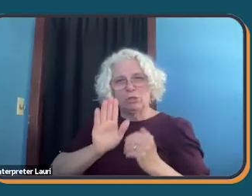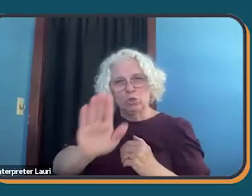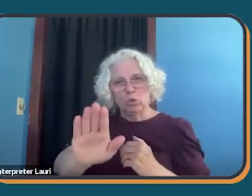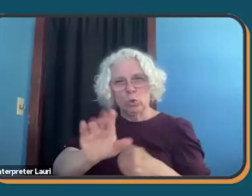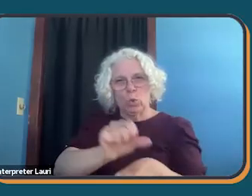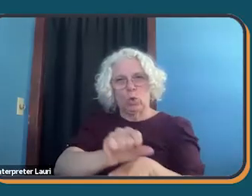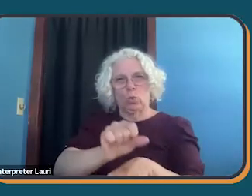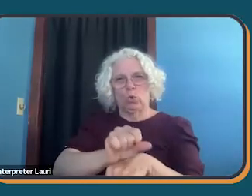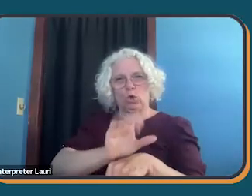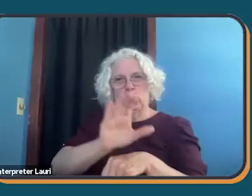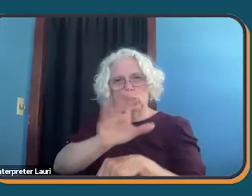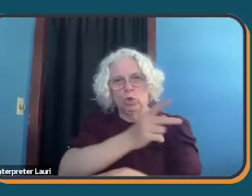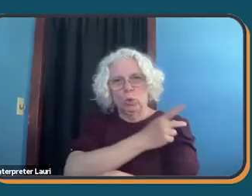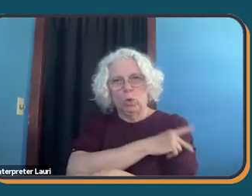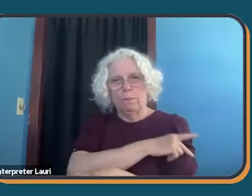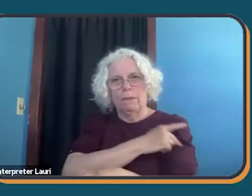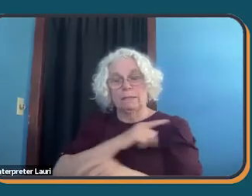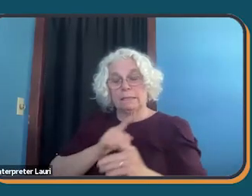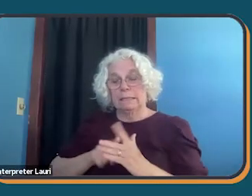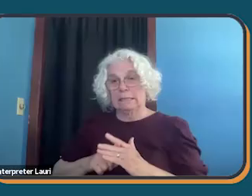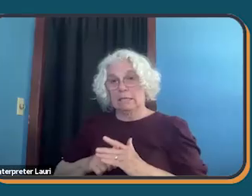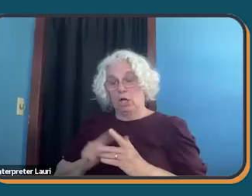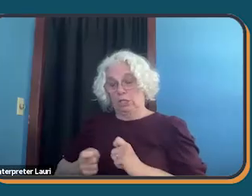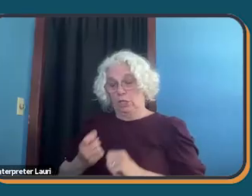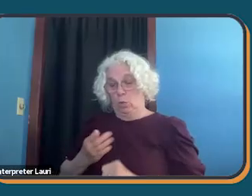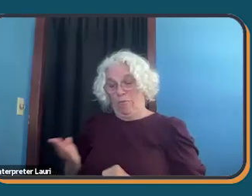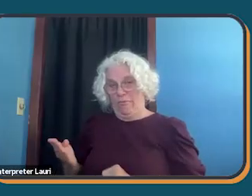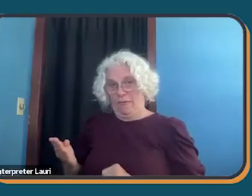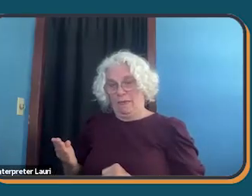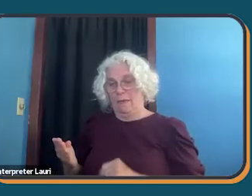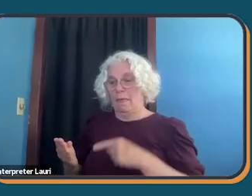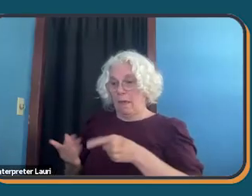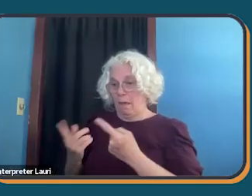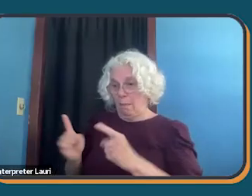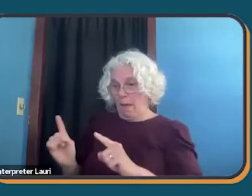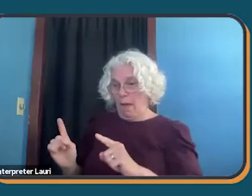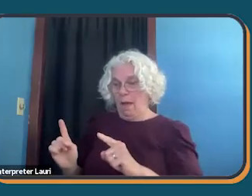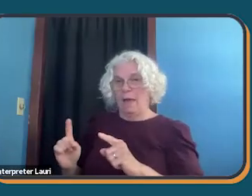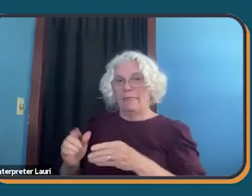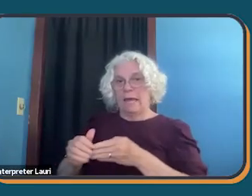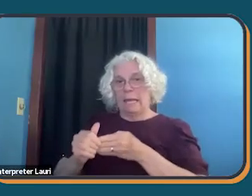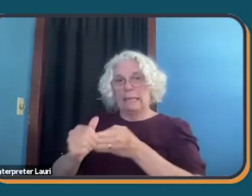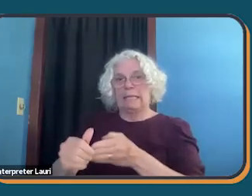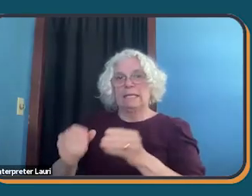Start with one small change today, and let that momentum carry you forward.